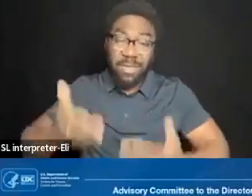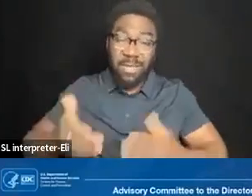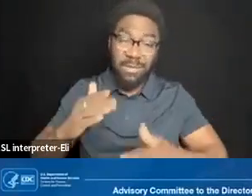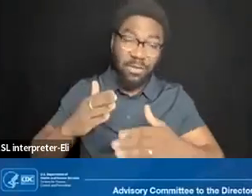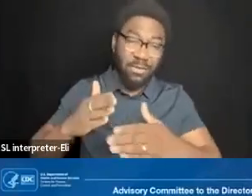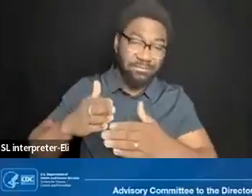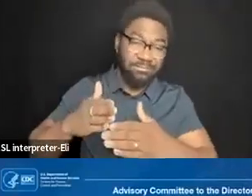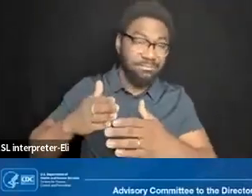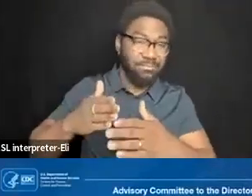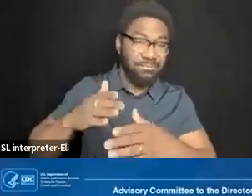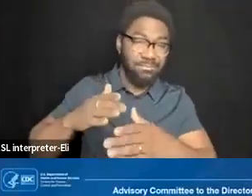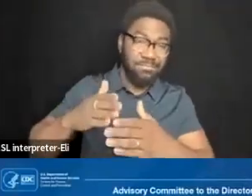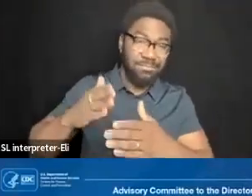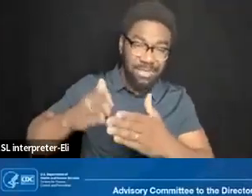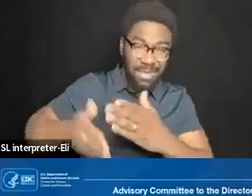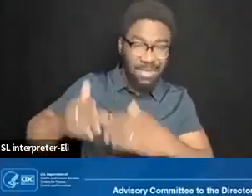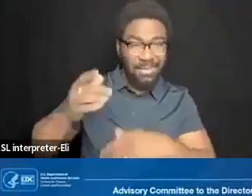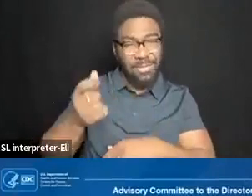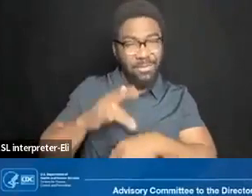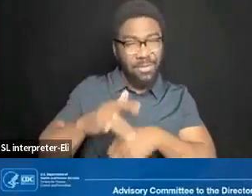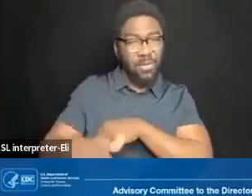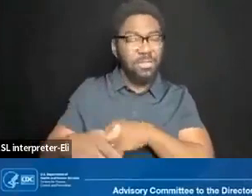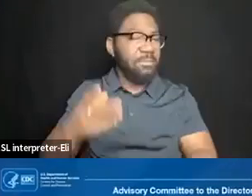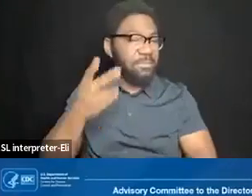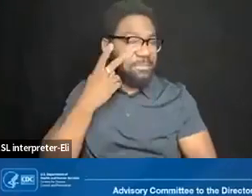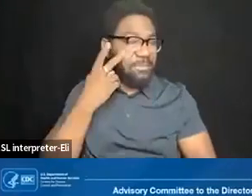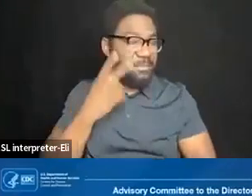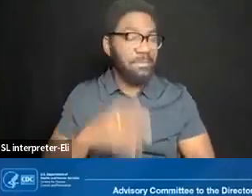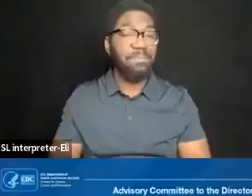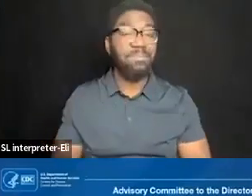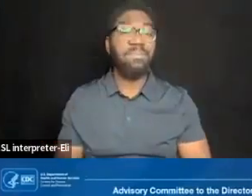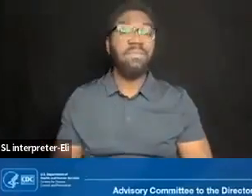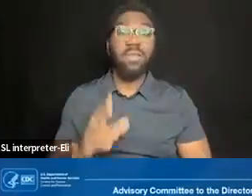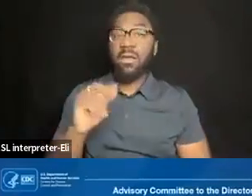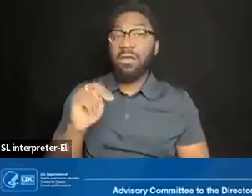And finally, as a reminder, our November minute meetings are available